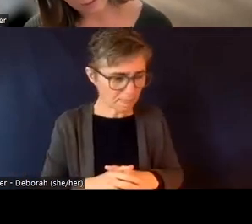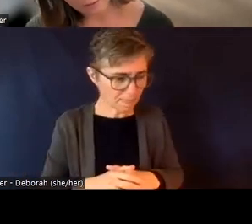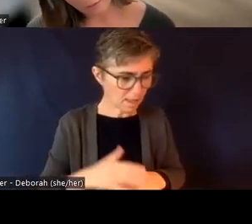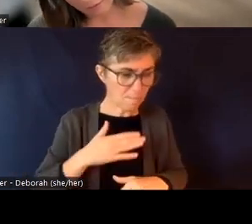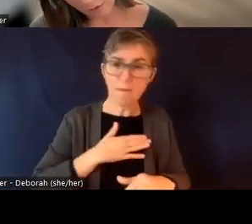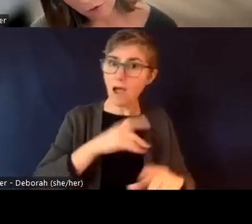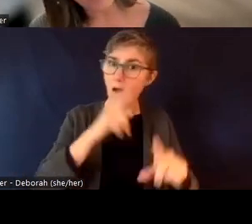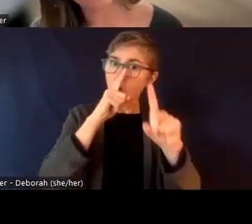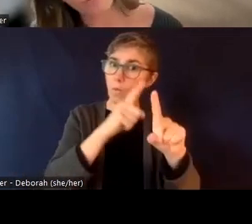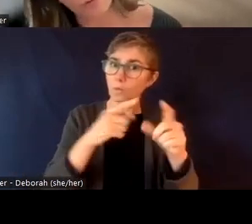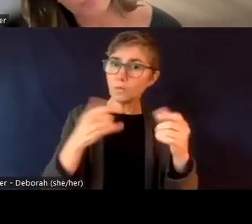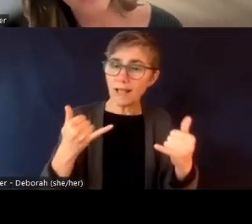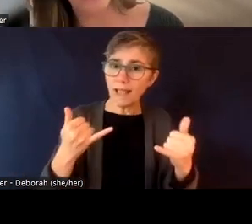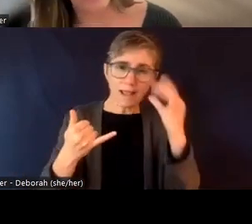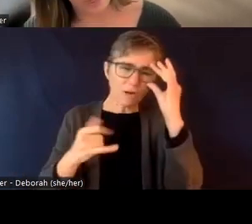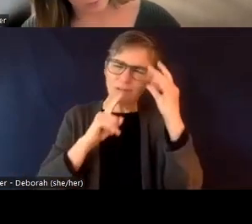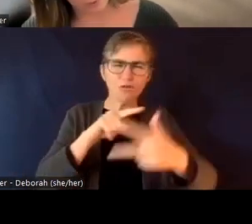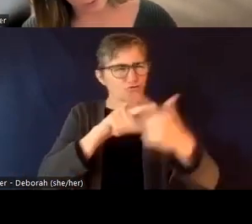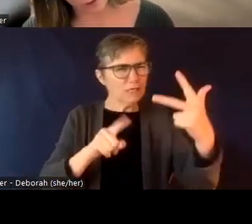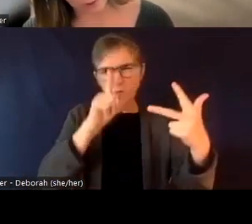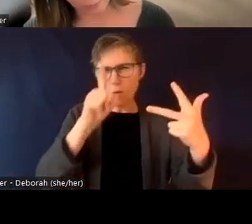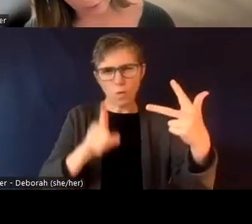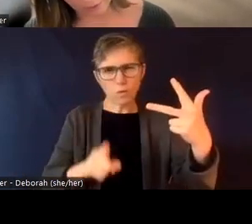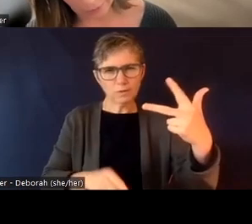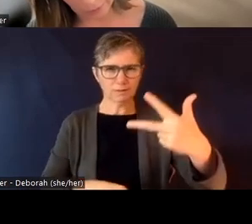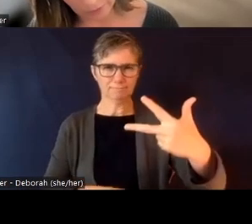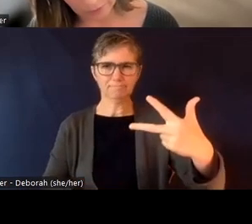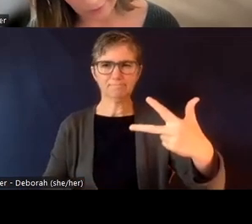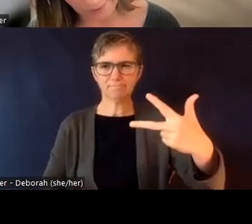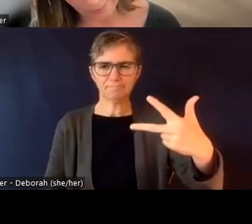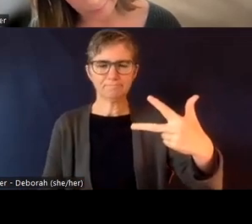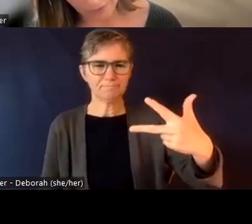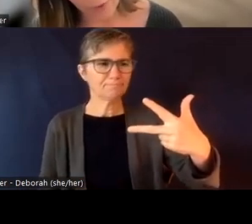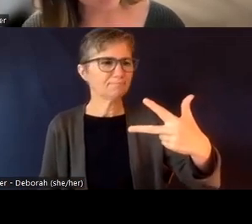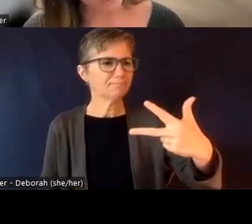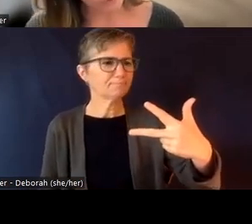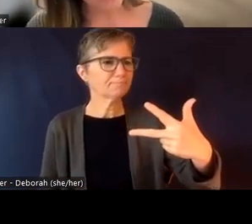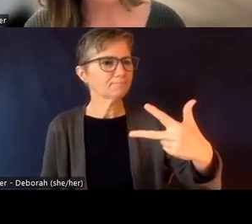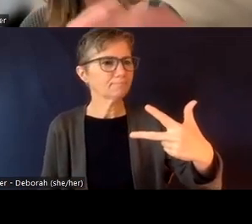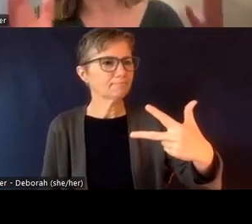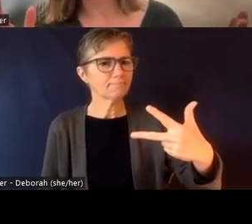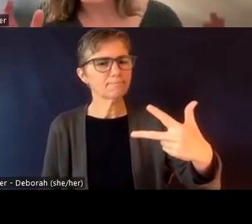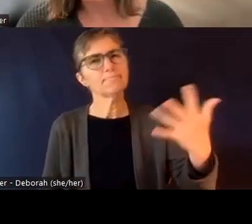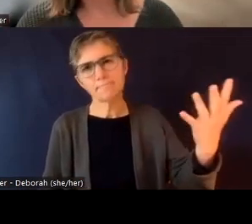is largely threefold. So I will share with you - I guess we'll do some level setting,